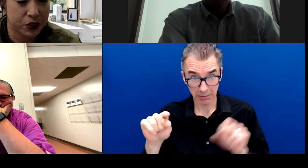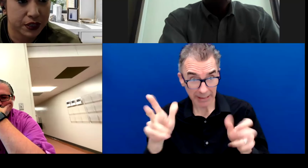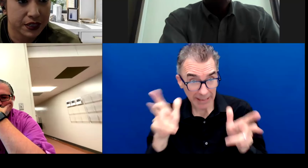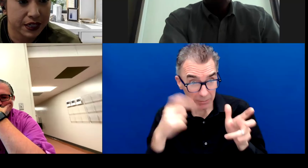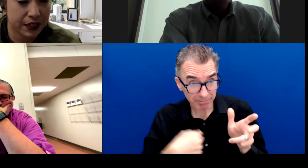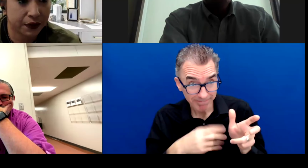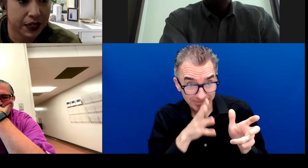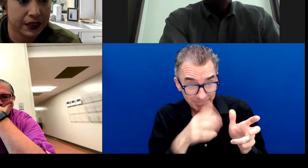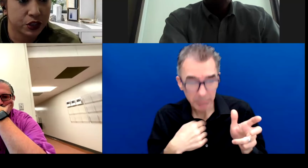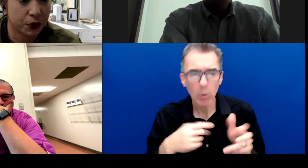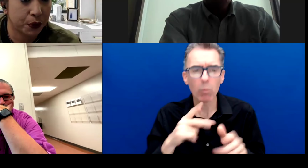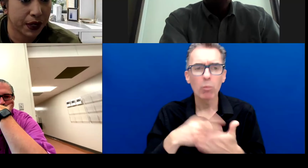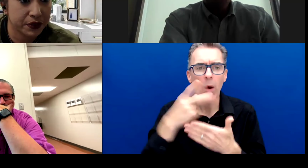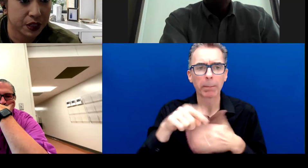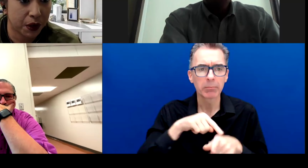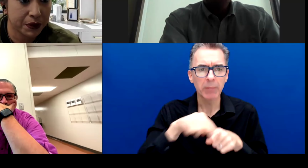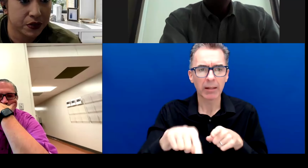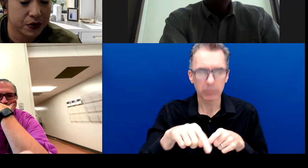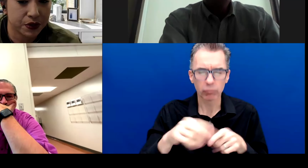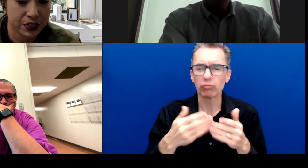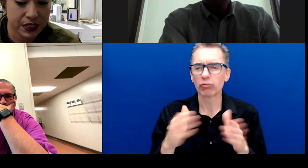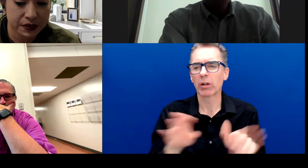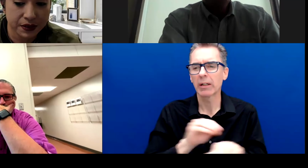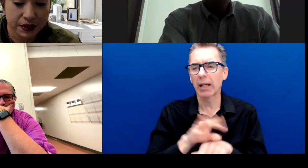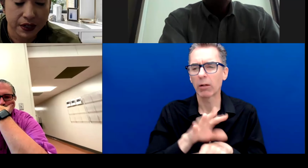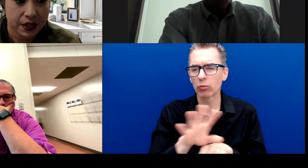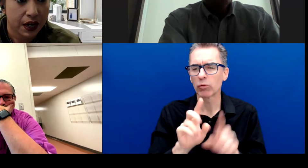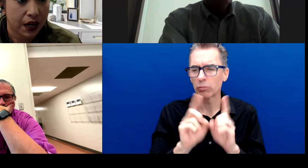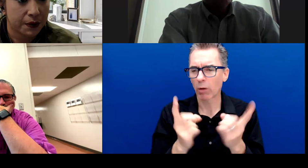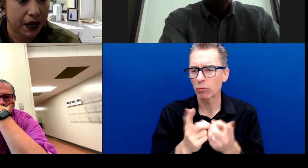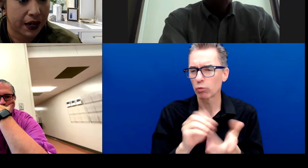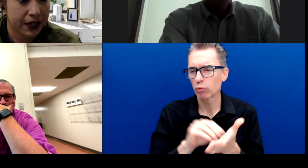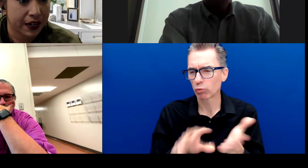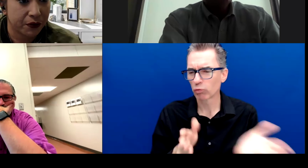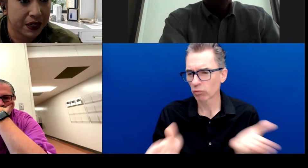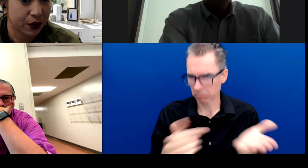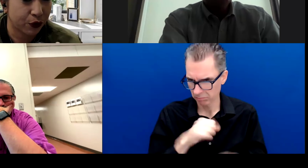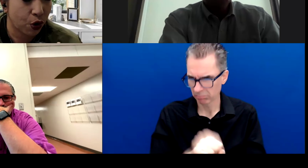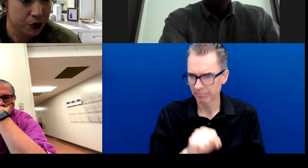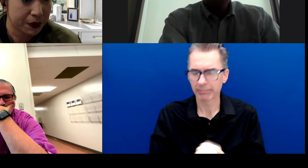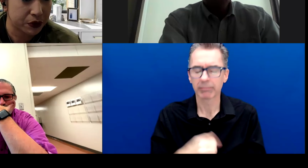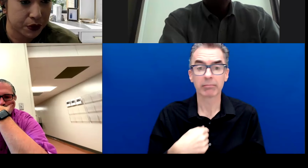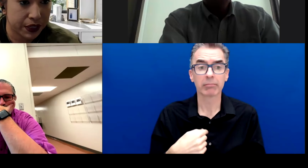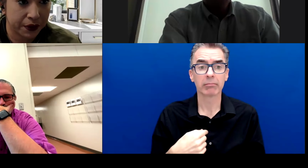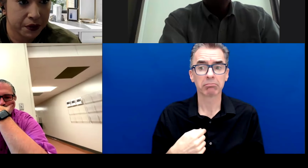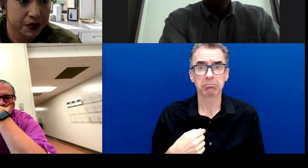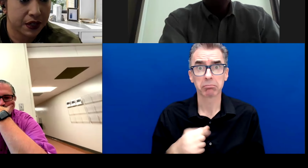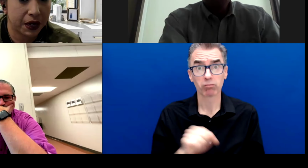specialist here in the general counseling department, student services. I have been here for almost about two years.